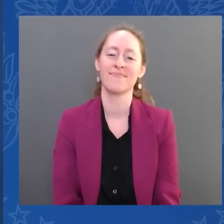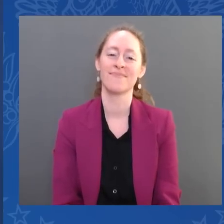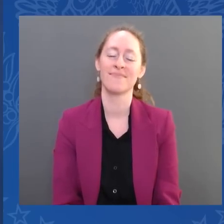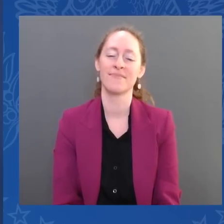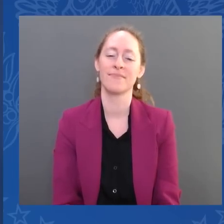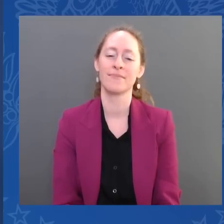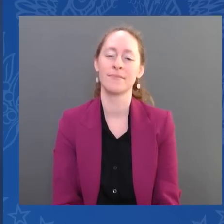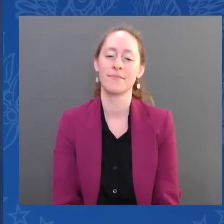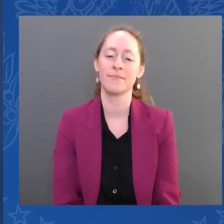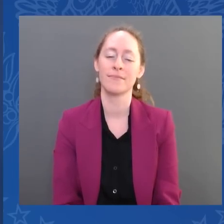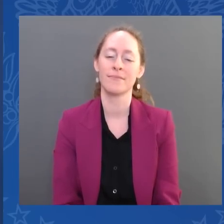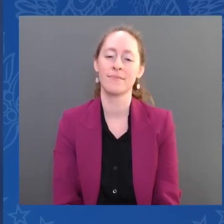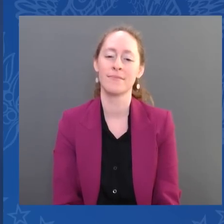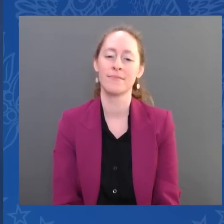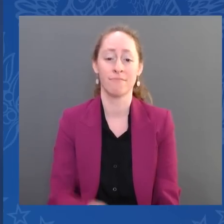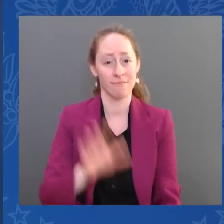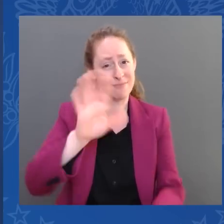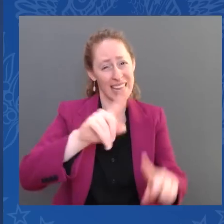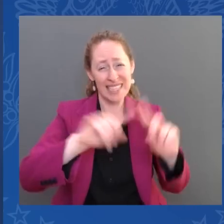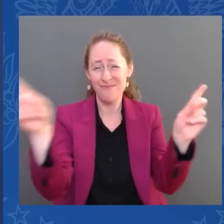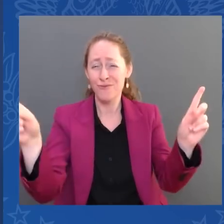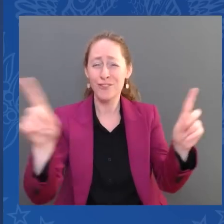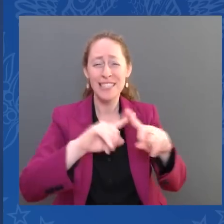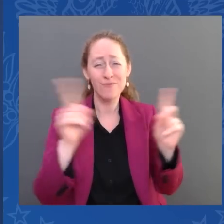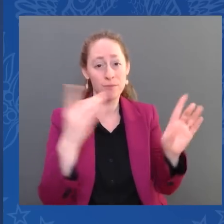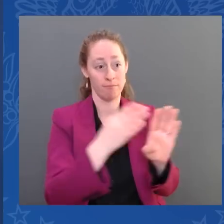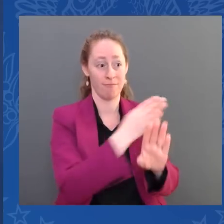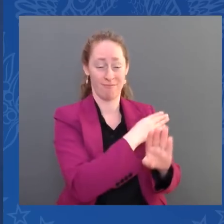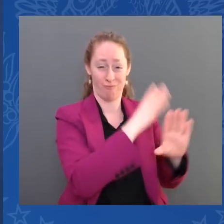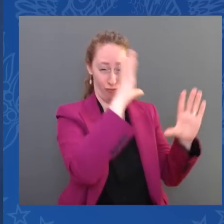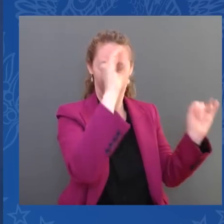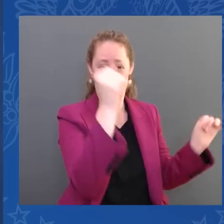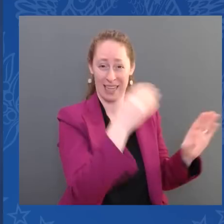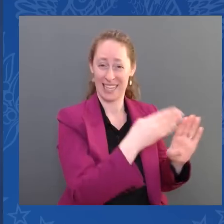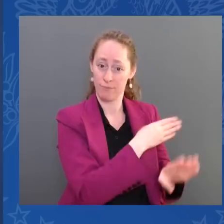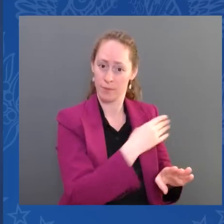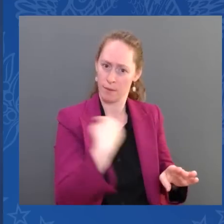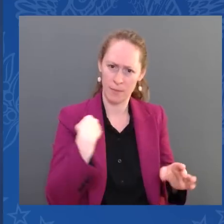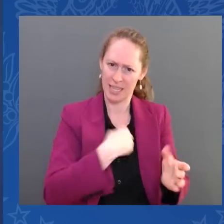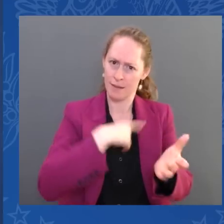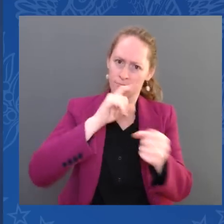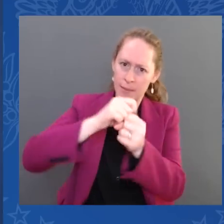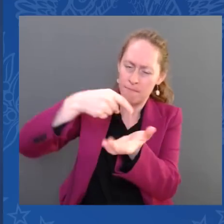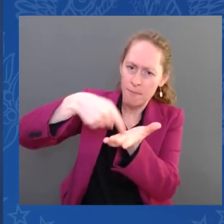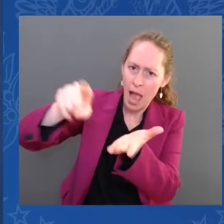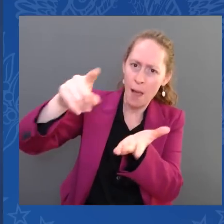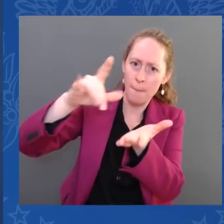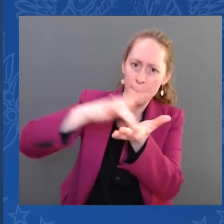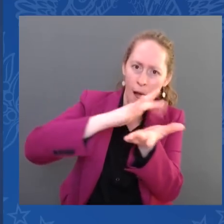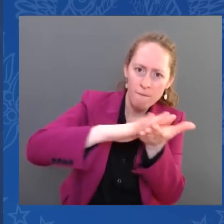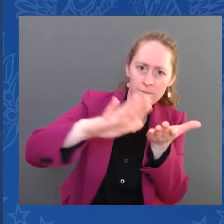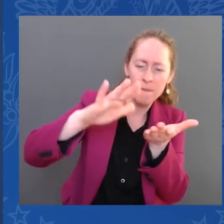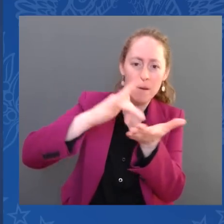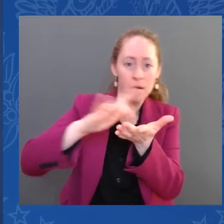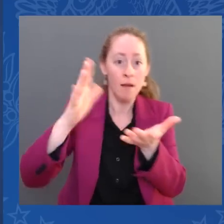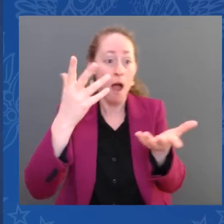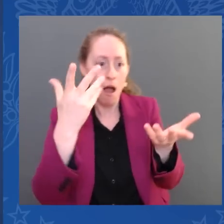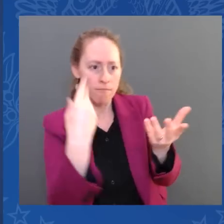I've proposed a plan to keep shrinking that deficit by making commonsense reforms to our tax code, leveling the playing field internationally